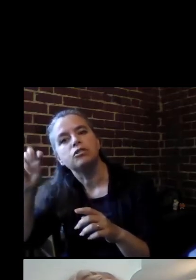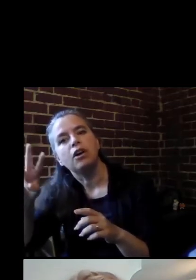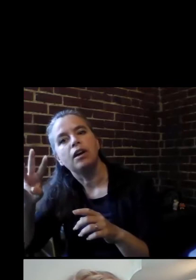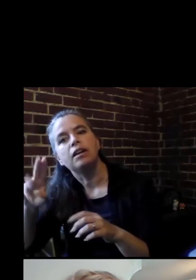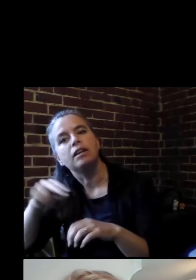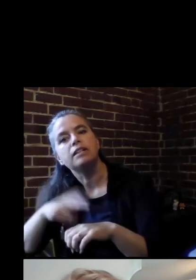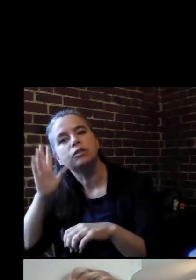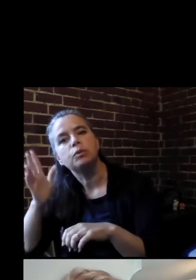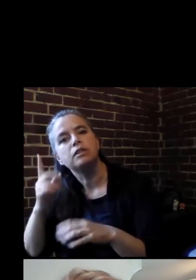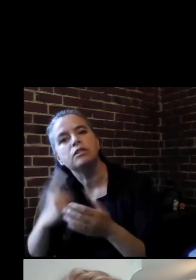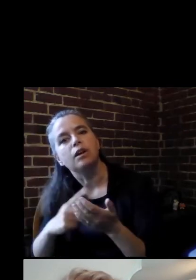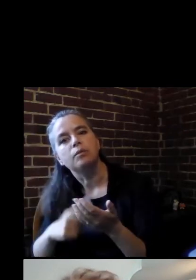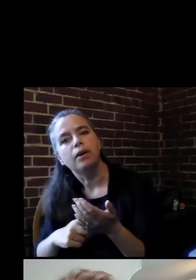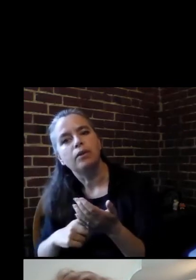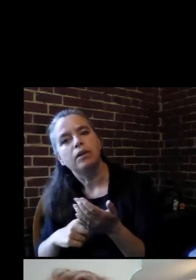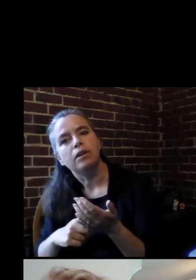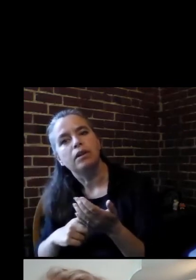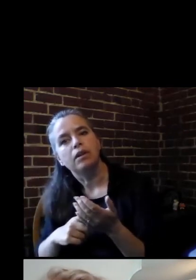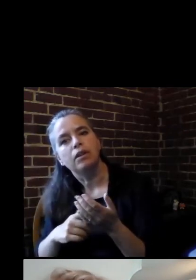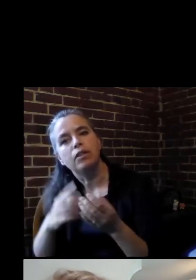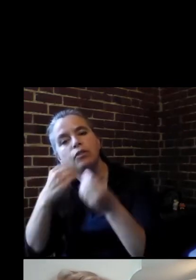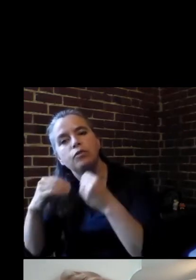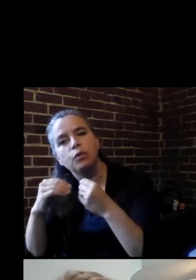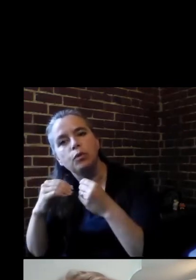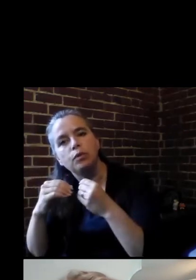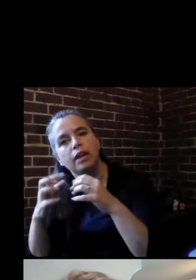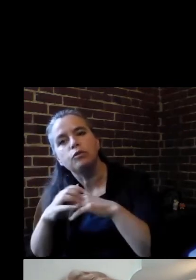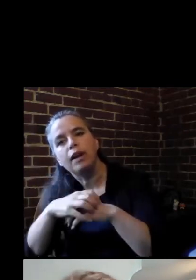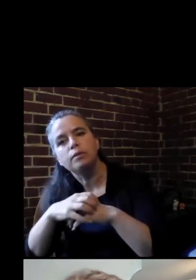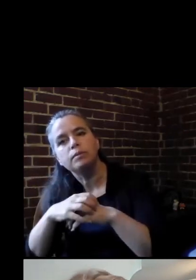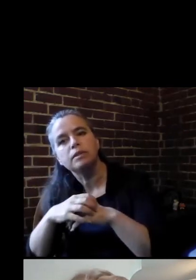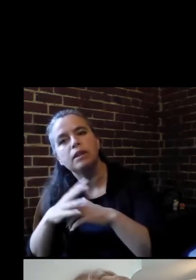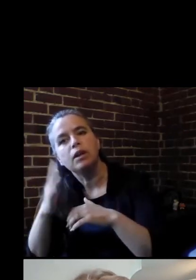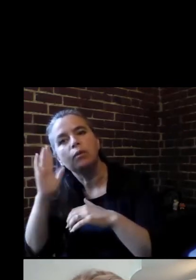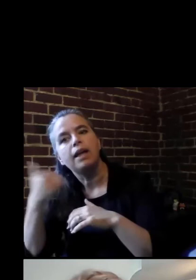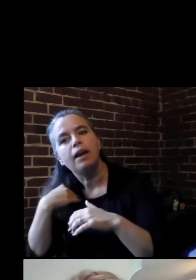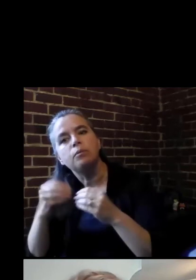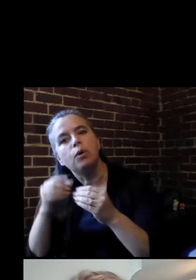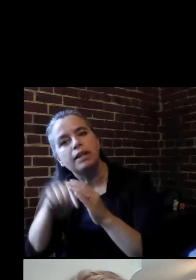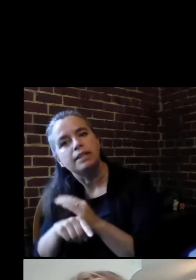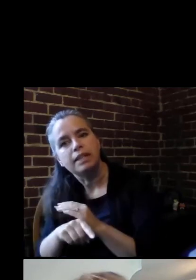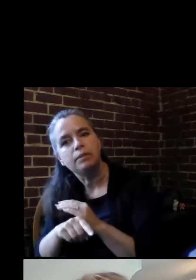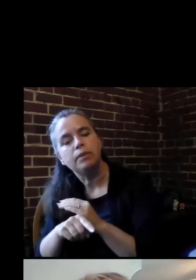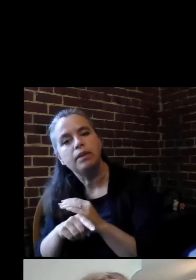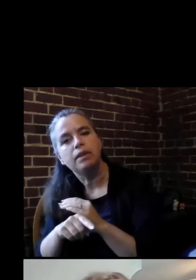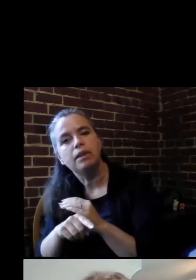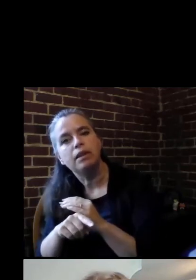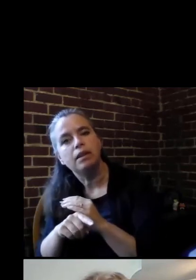So you will get a much deeper and better information about grape use from that, so don't miss that one.